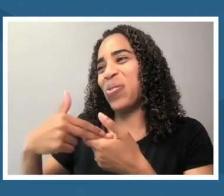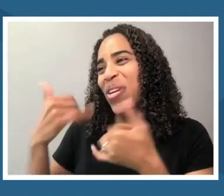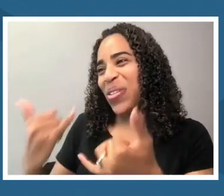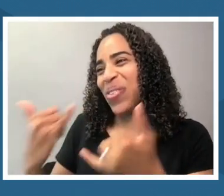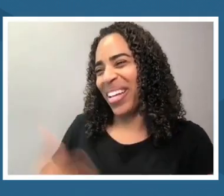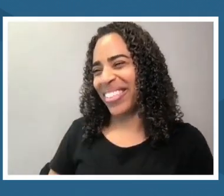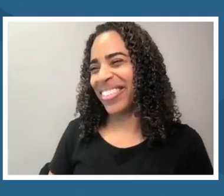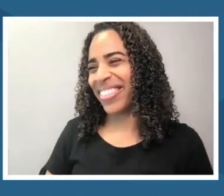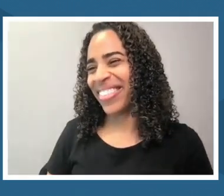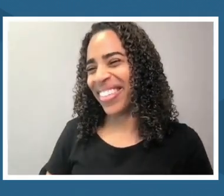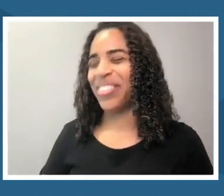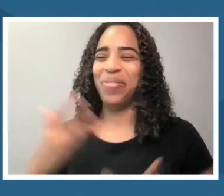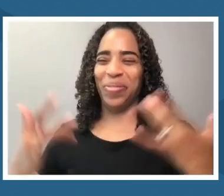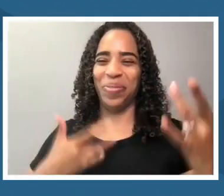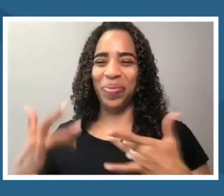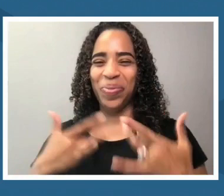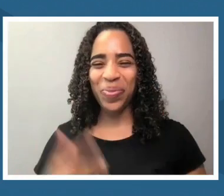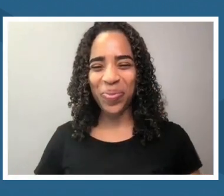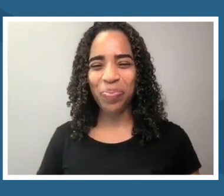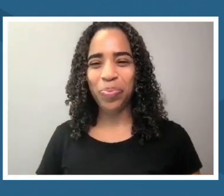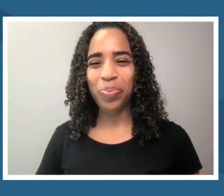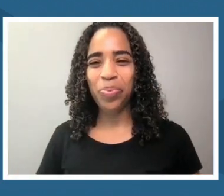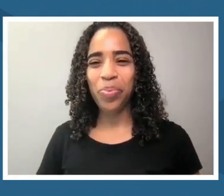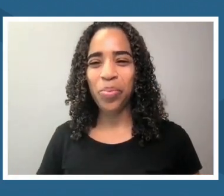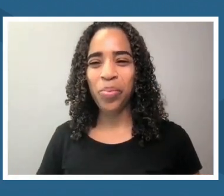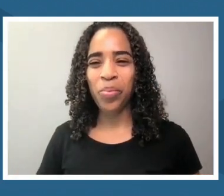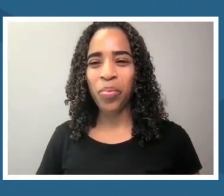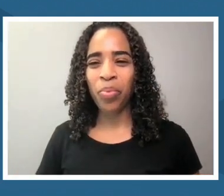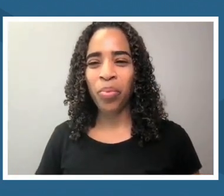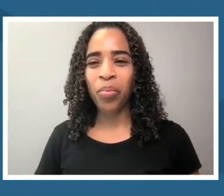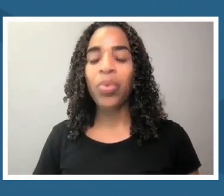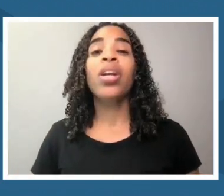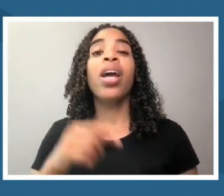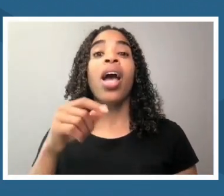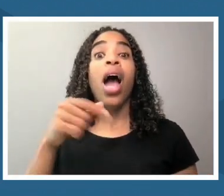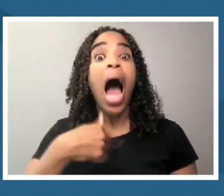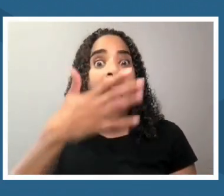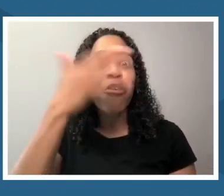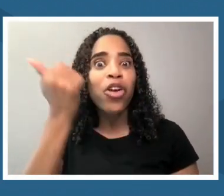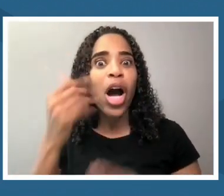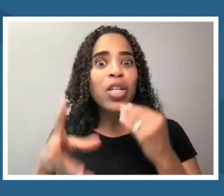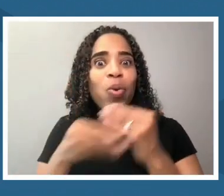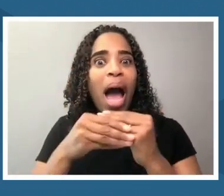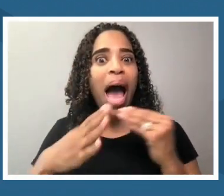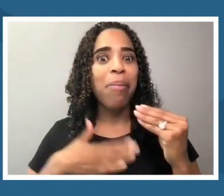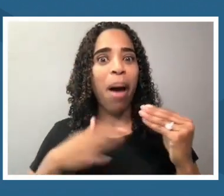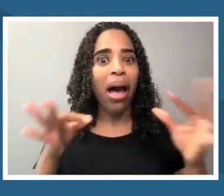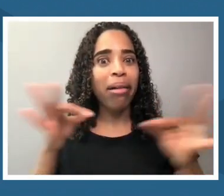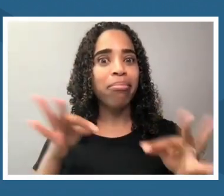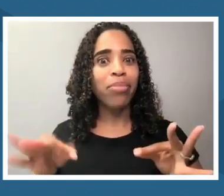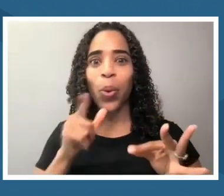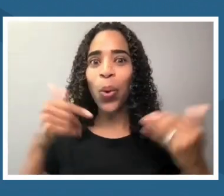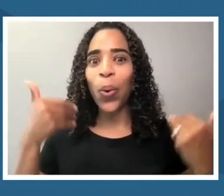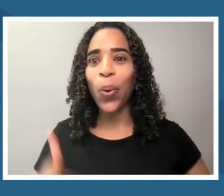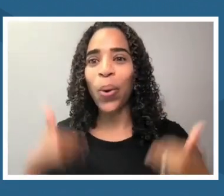really excited about it and both of you reminded me i forgot to give it a quick